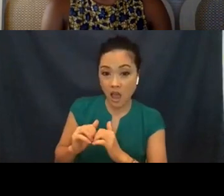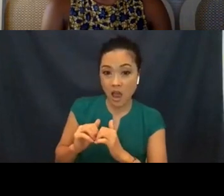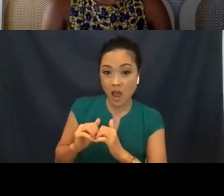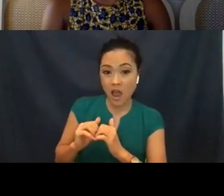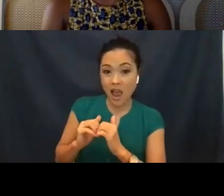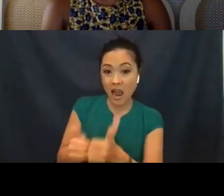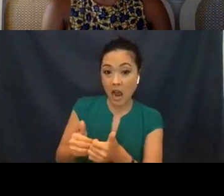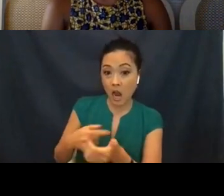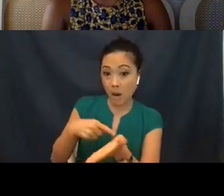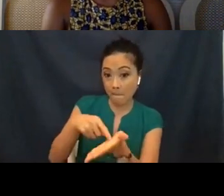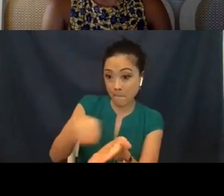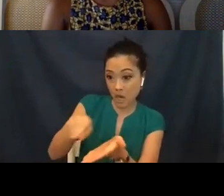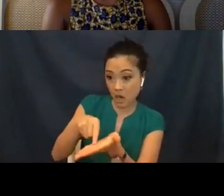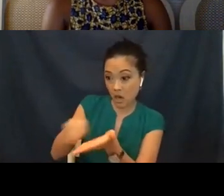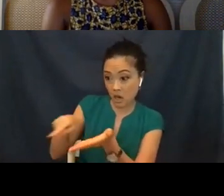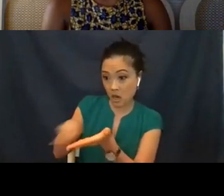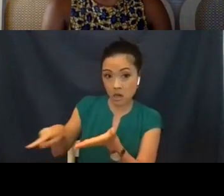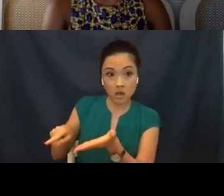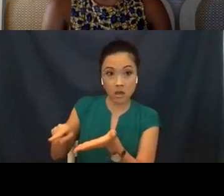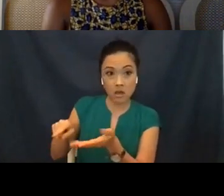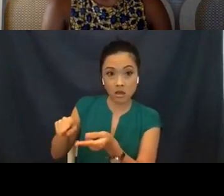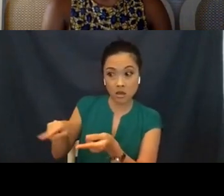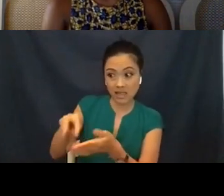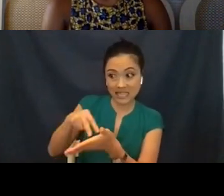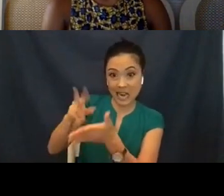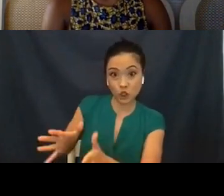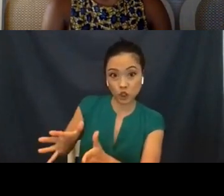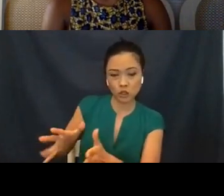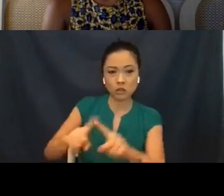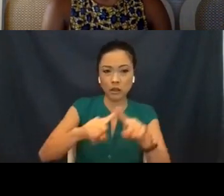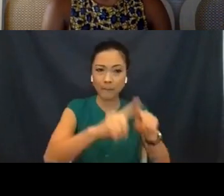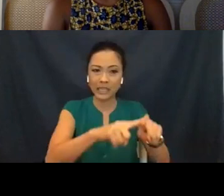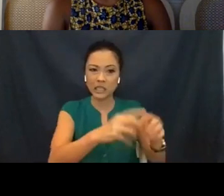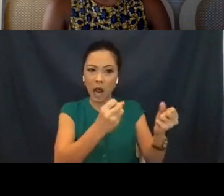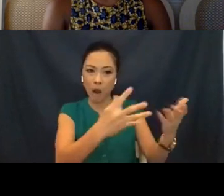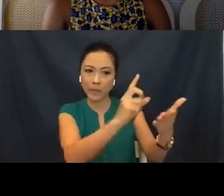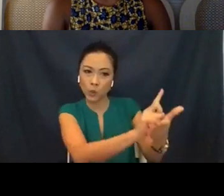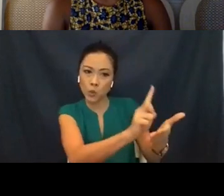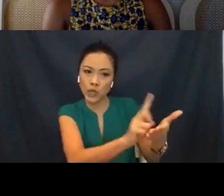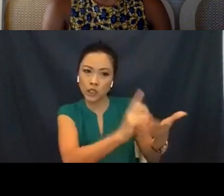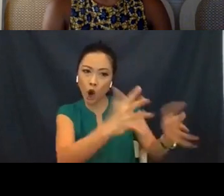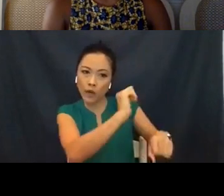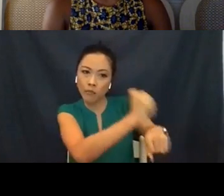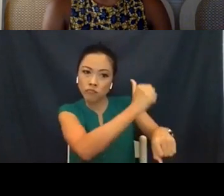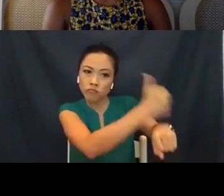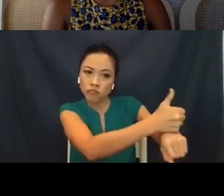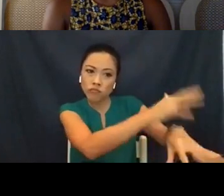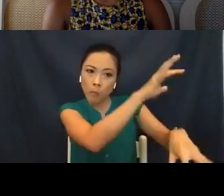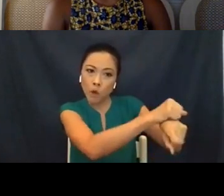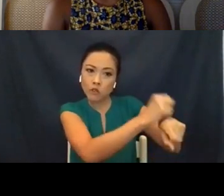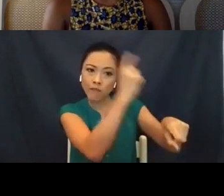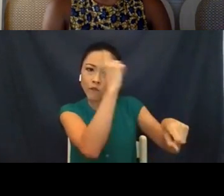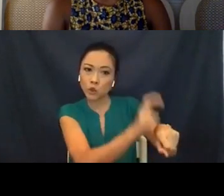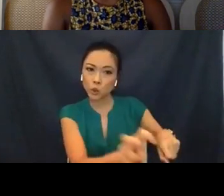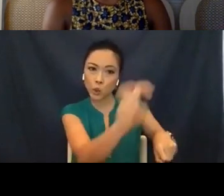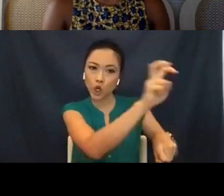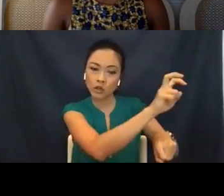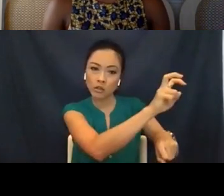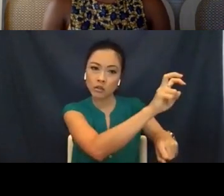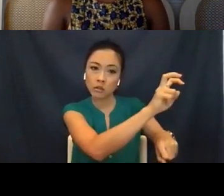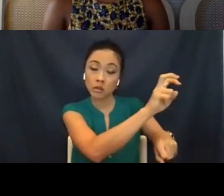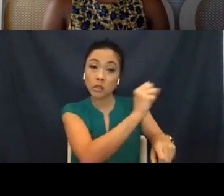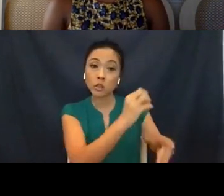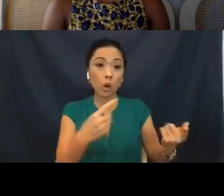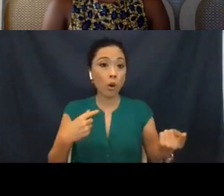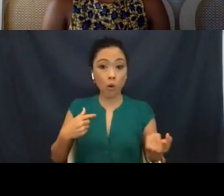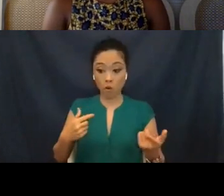We don't have cash reserve. We don't have an endowment. It is cash in, cash out for us. While